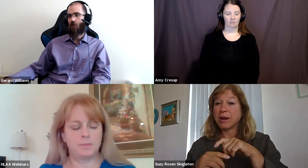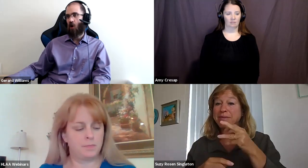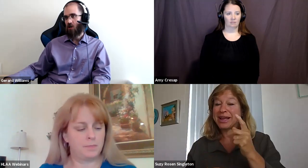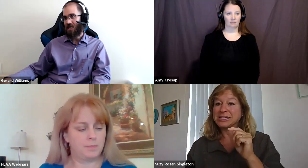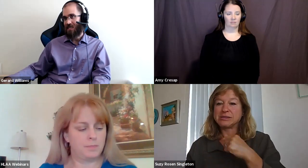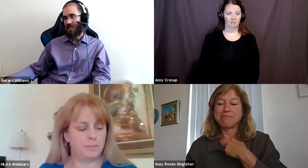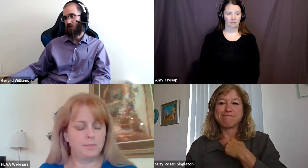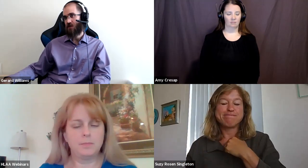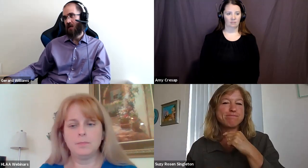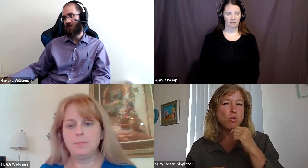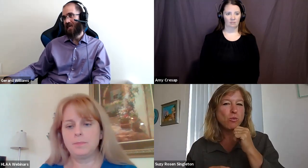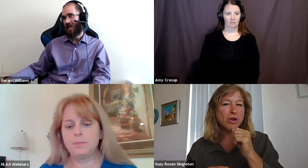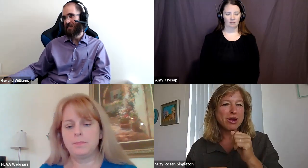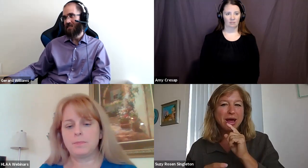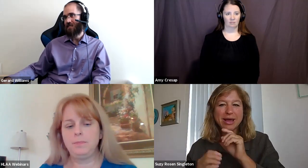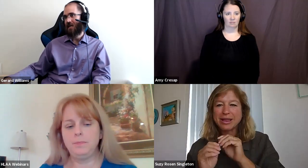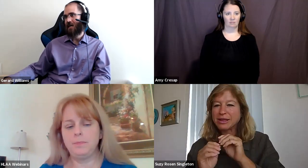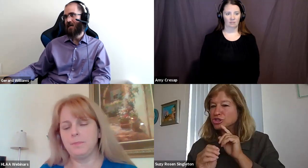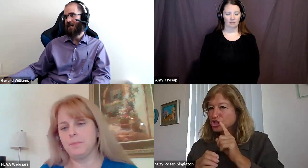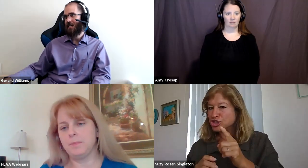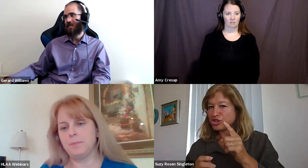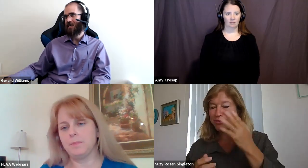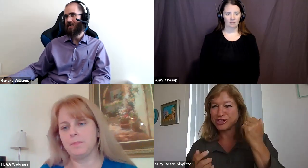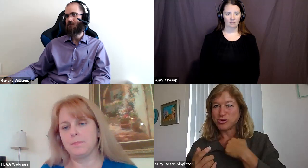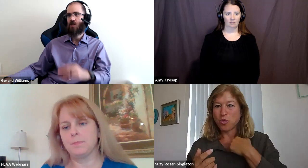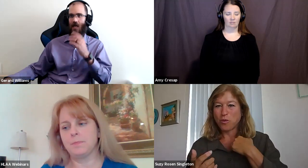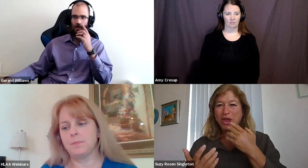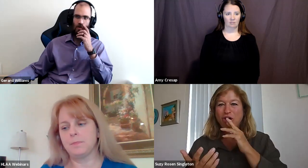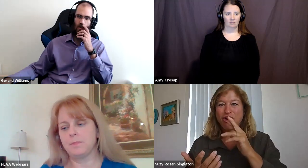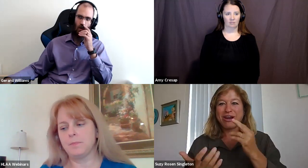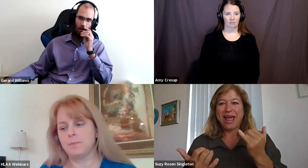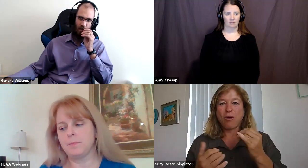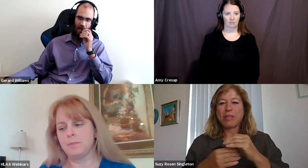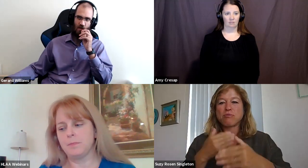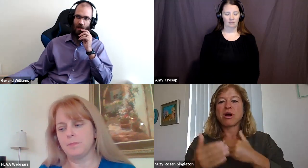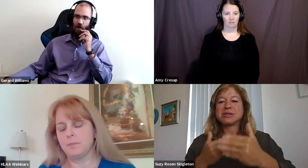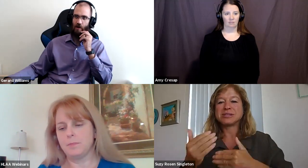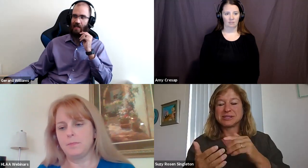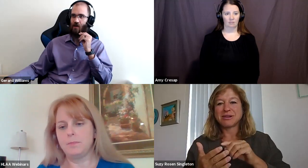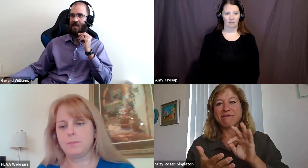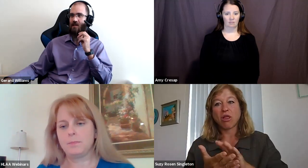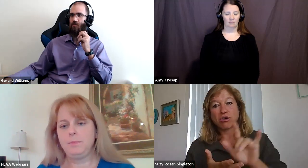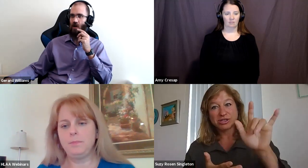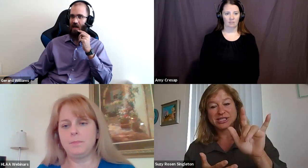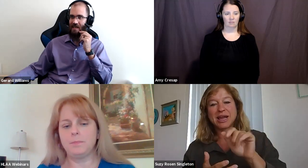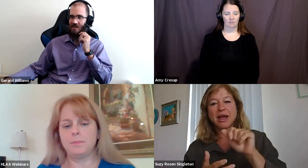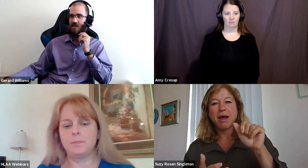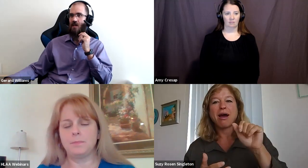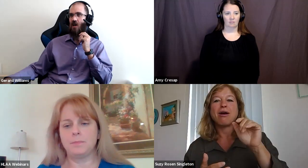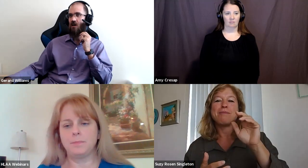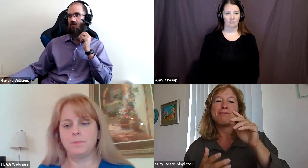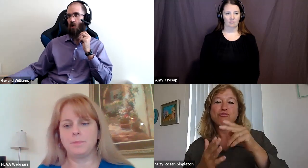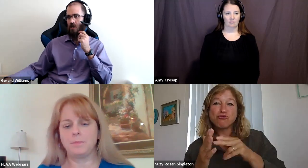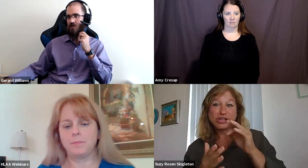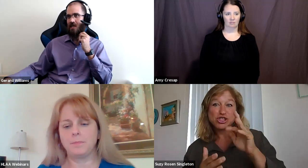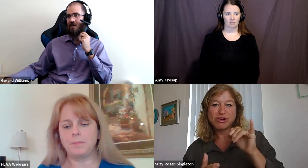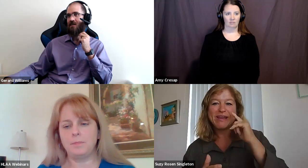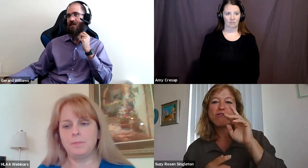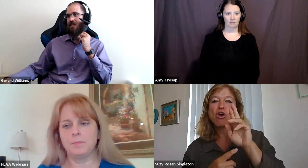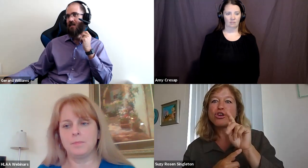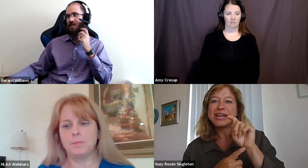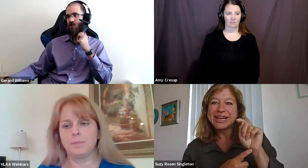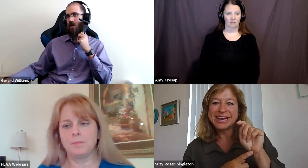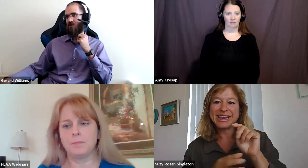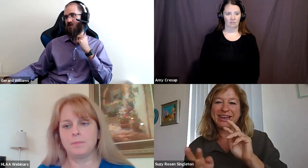For RTT realtime text, I am not sure because we are now in the process of launching a registry